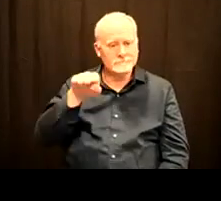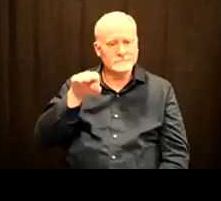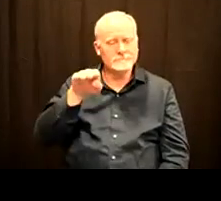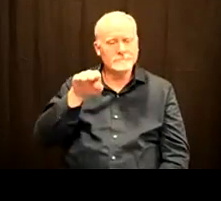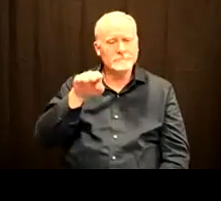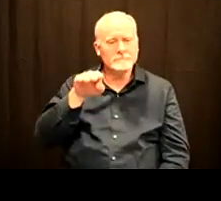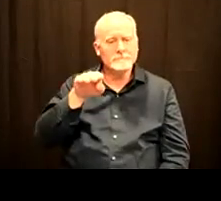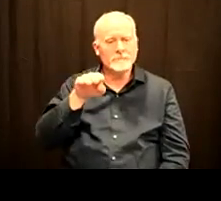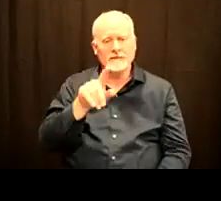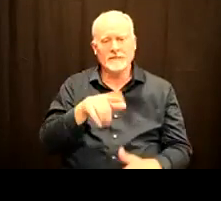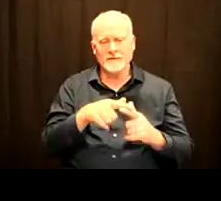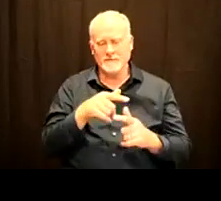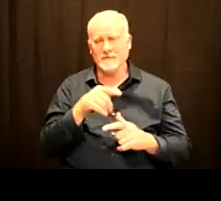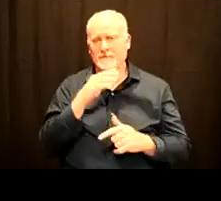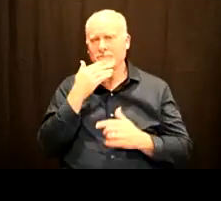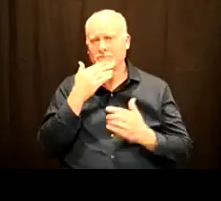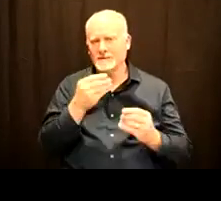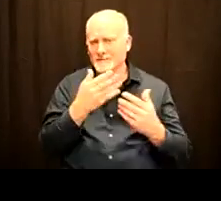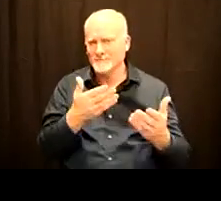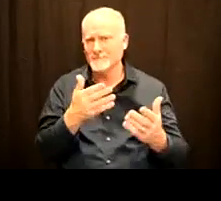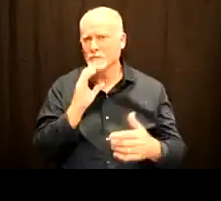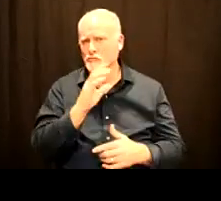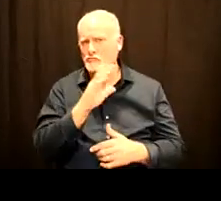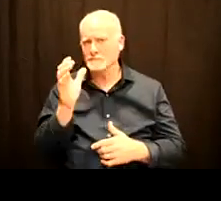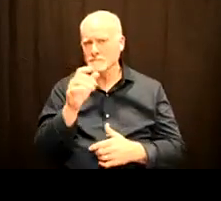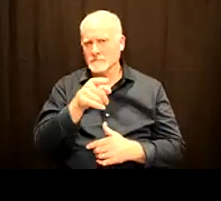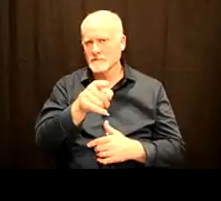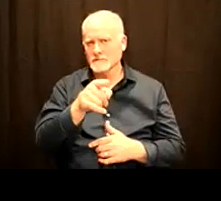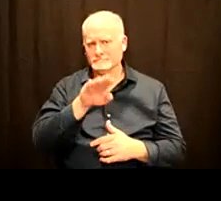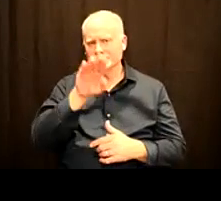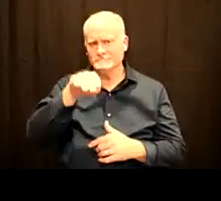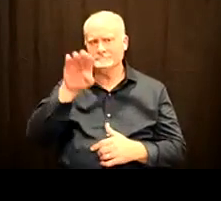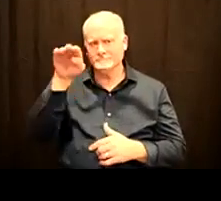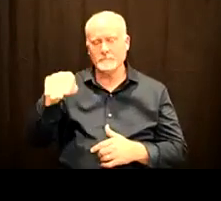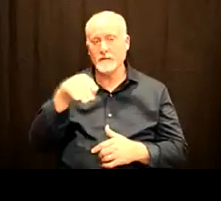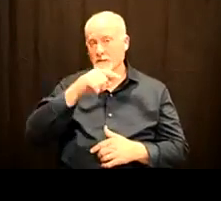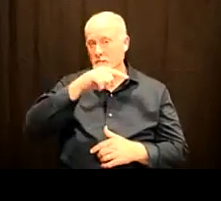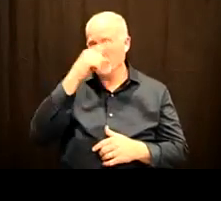the thanksgiving and the christmas peaks you'll also notice that the black line is extremely messy